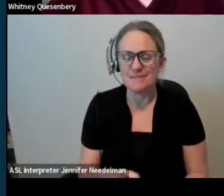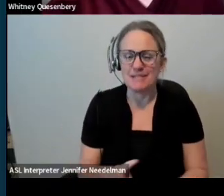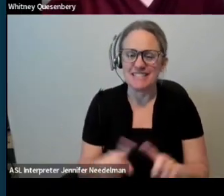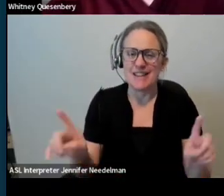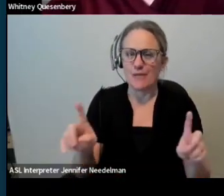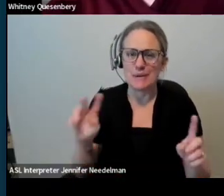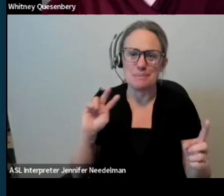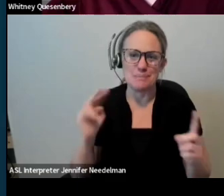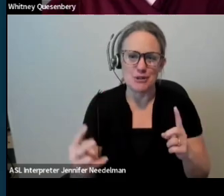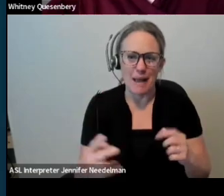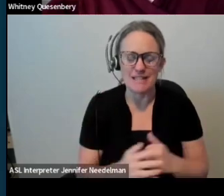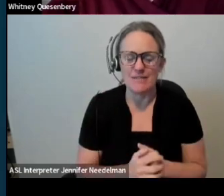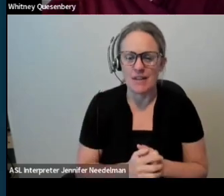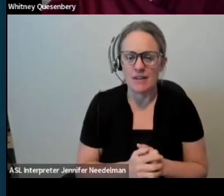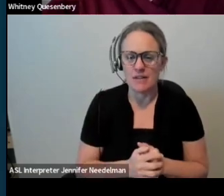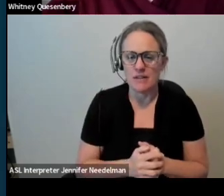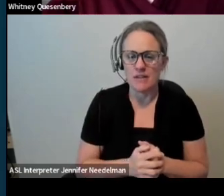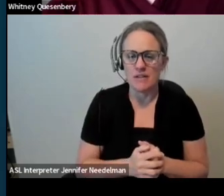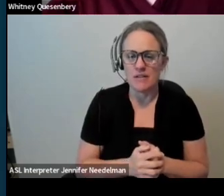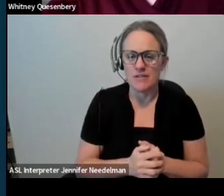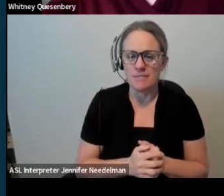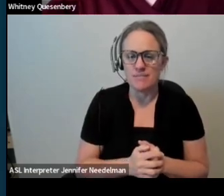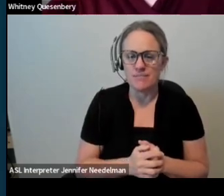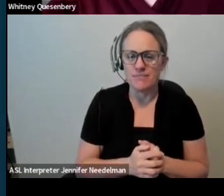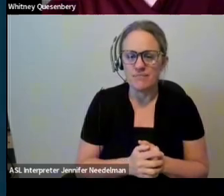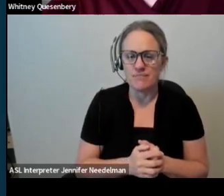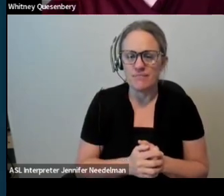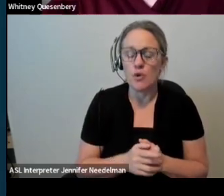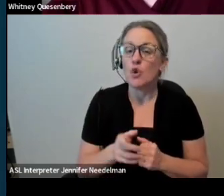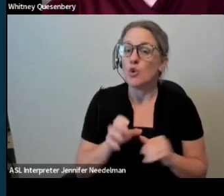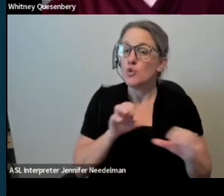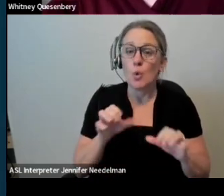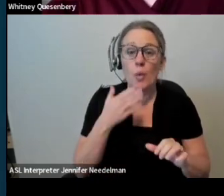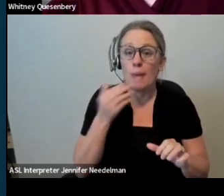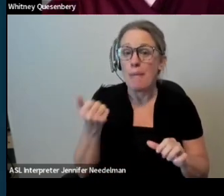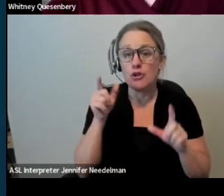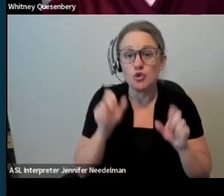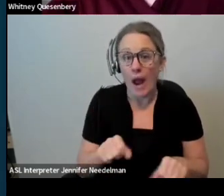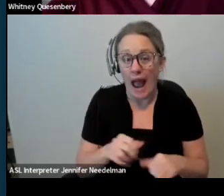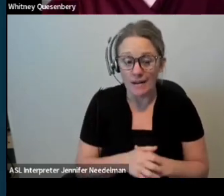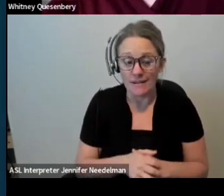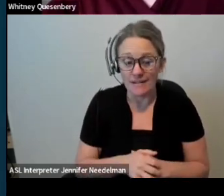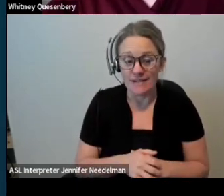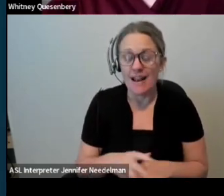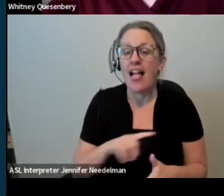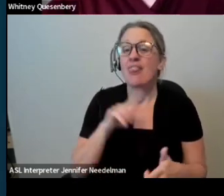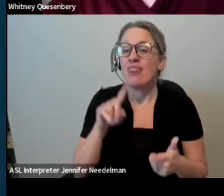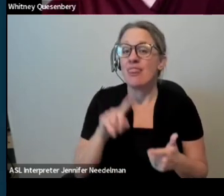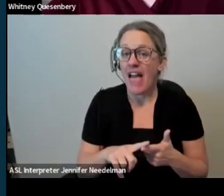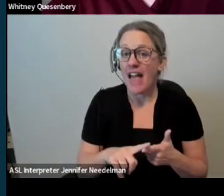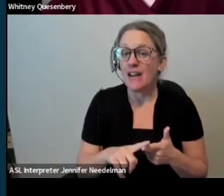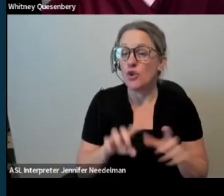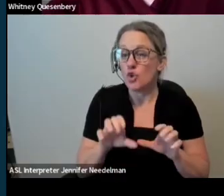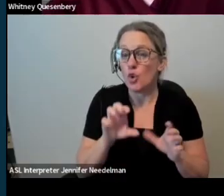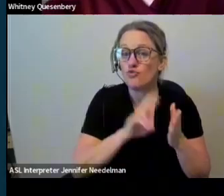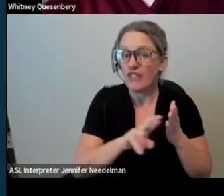Which is, I think you do the best you can and then you do them do research.